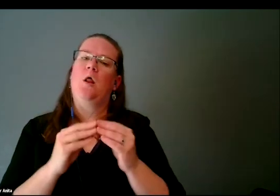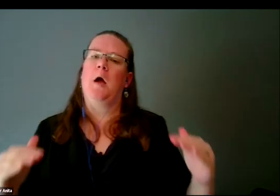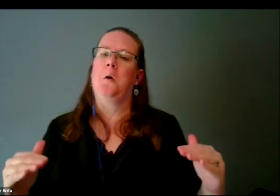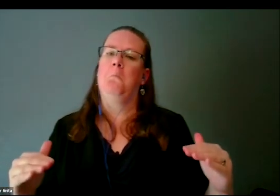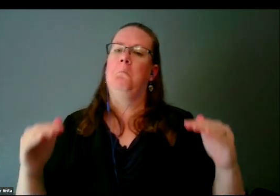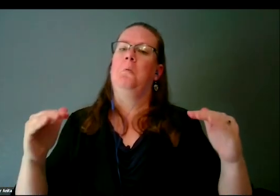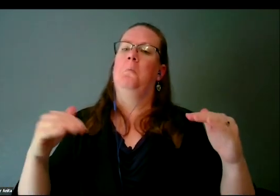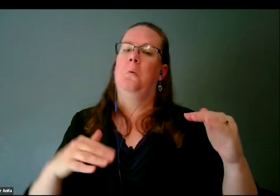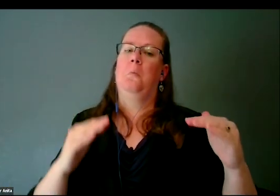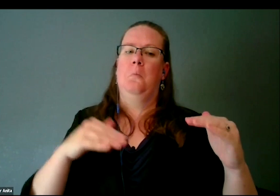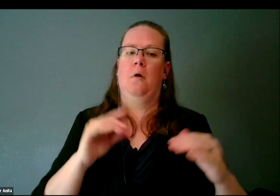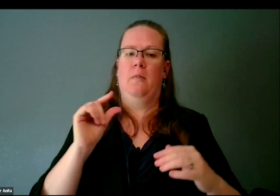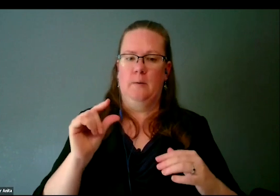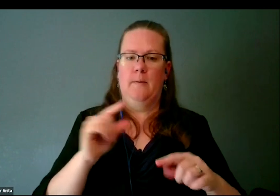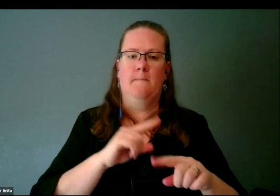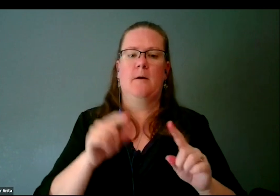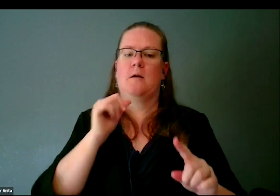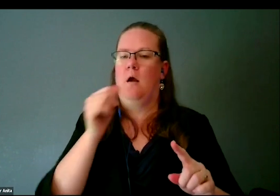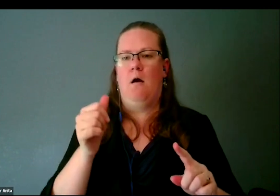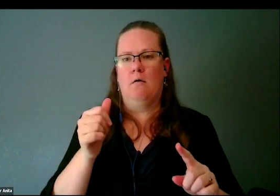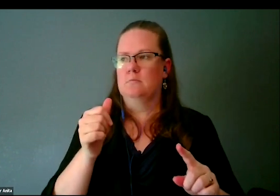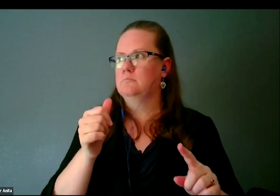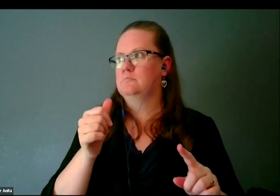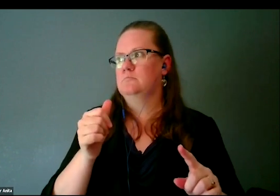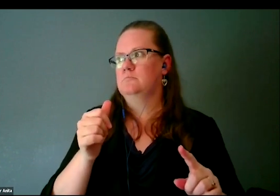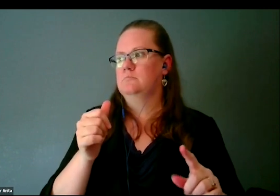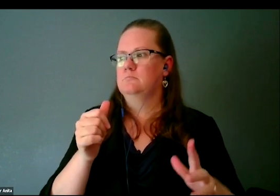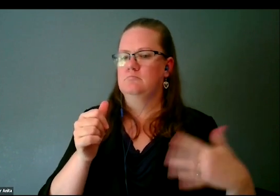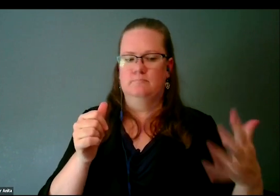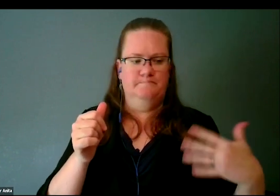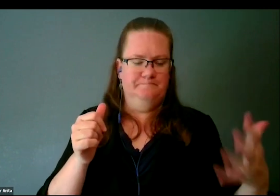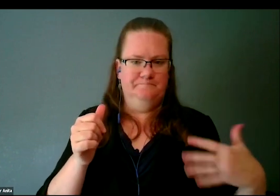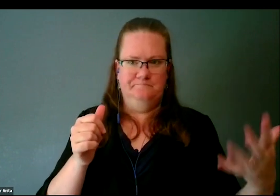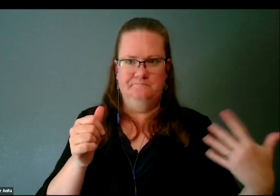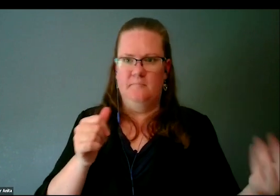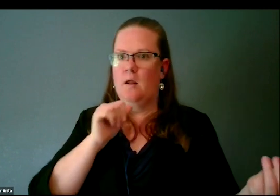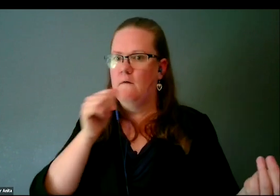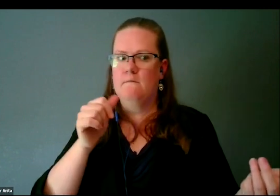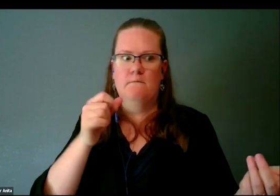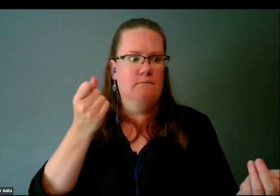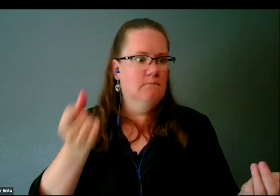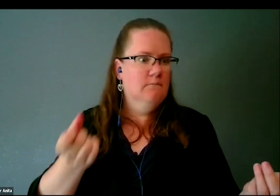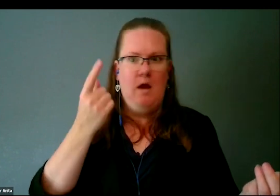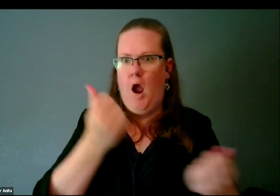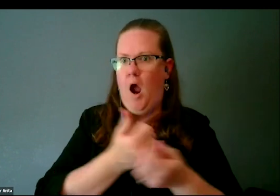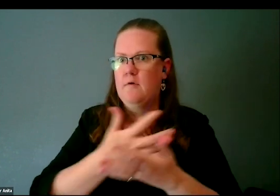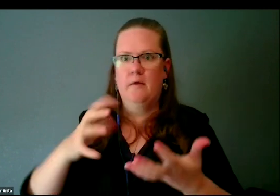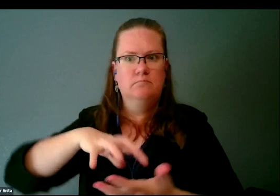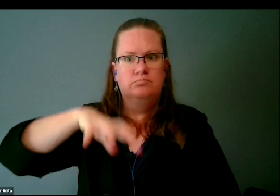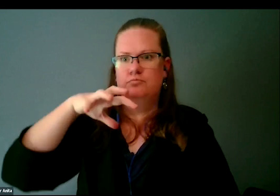but we're not expecting the learner to really interpret everything in a three-dimensional way.